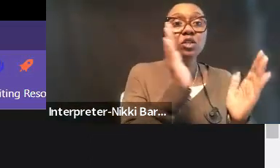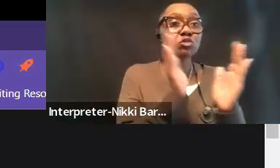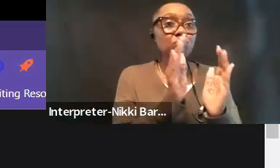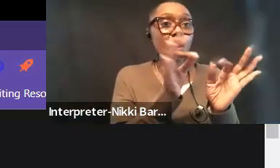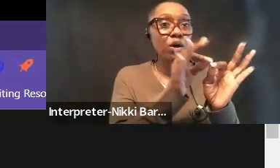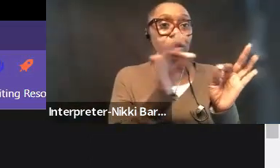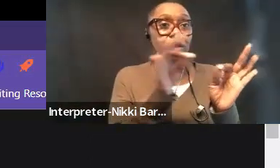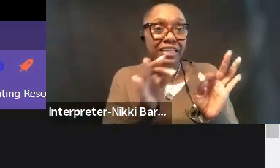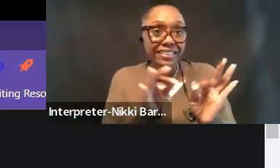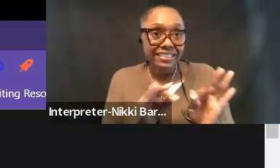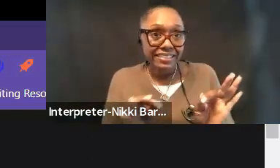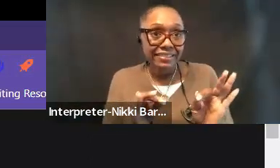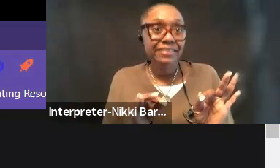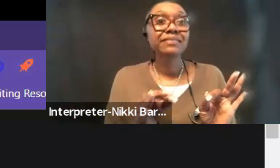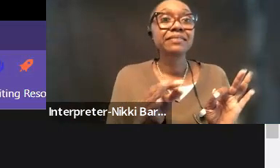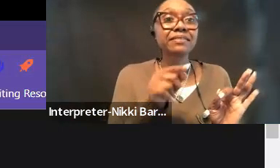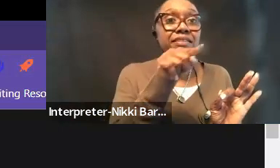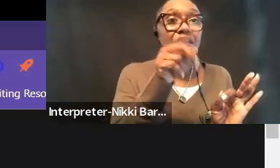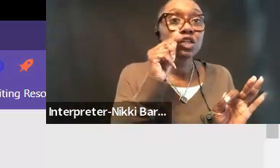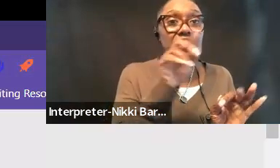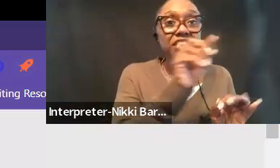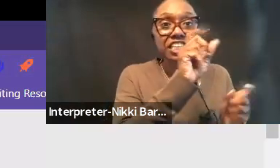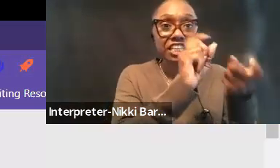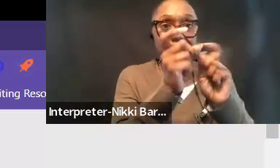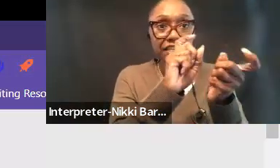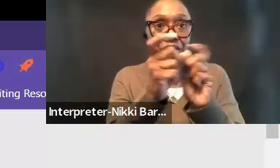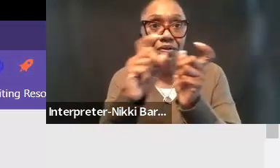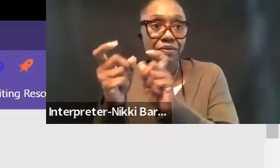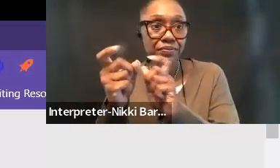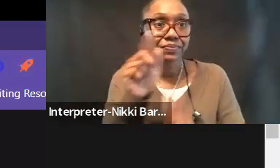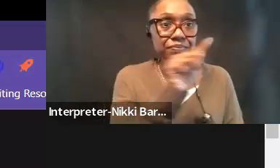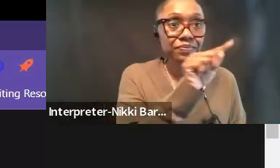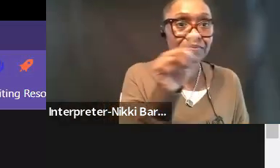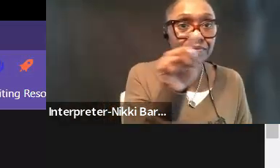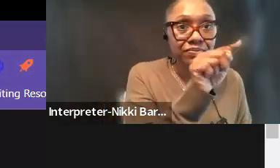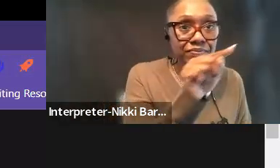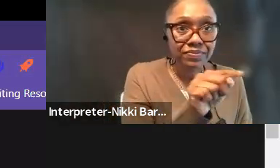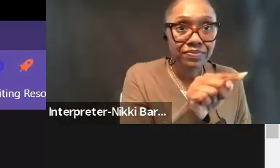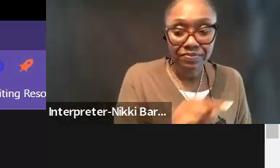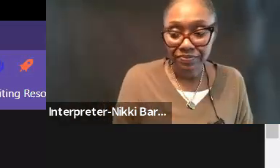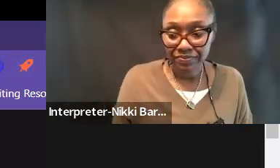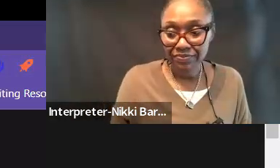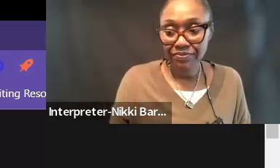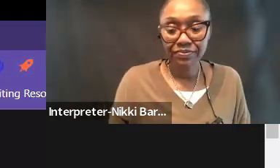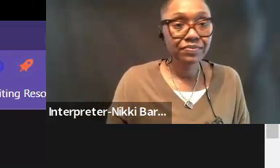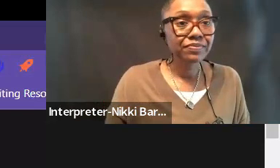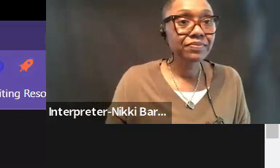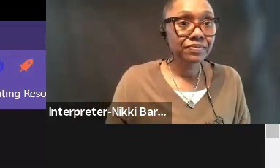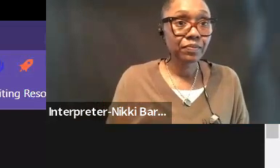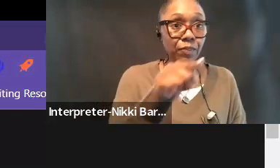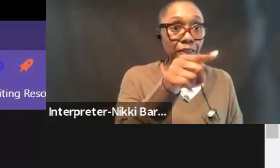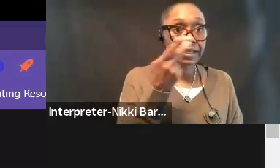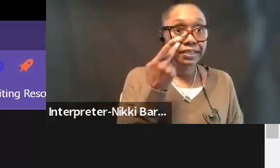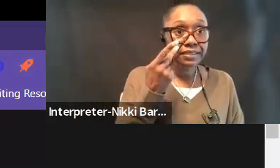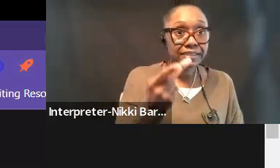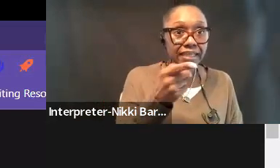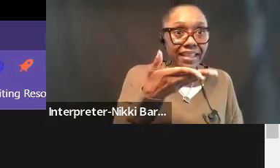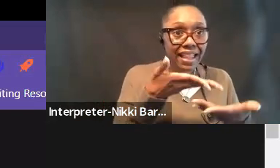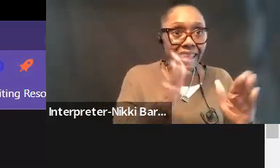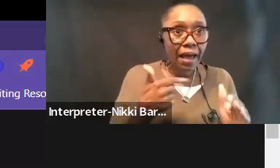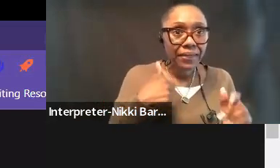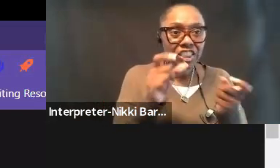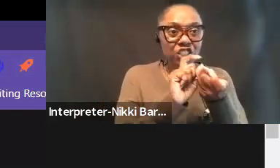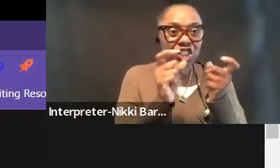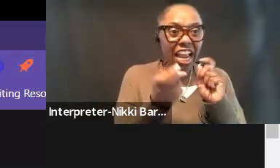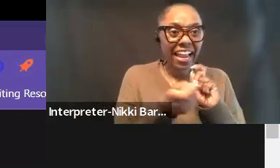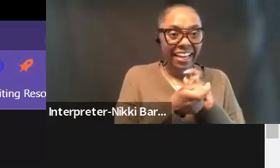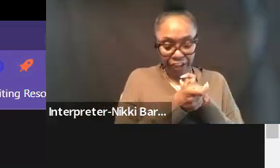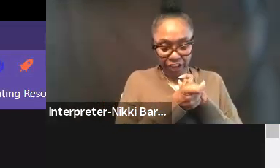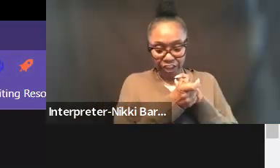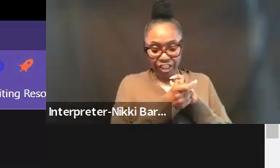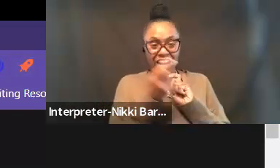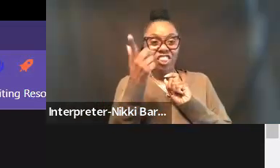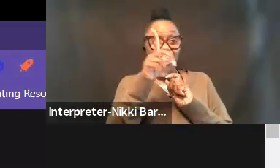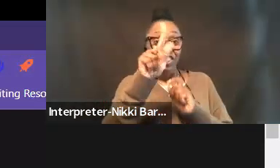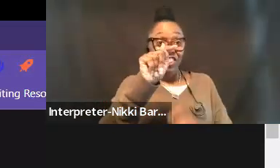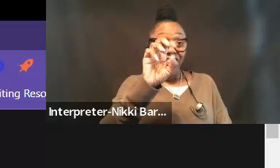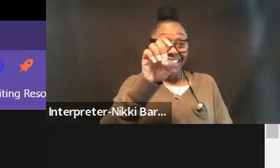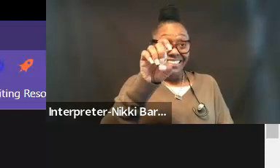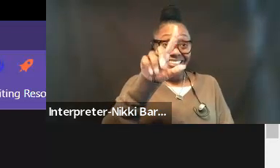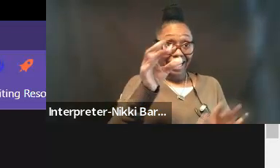I could change the text font really quickly. And see how I could change the color. So this is just a Google Chrome add in that allows me to change the way text looks immediately without having to copy it into a different framework.